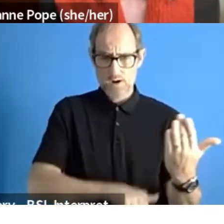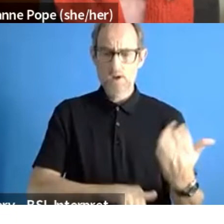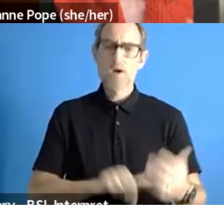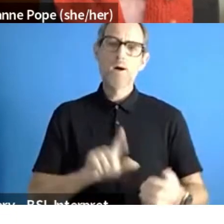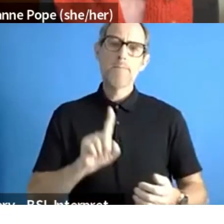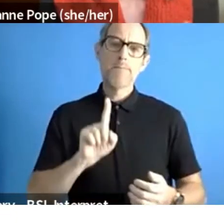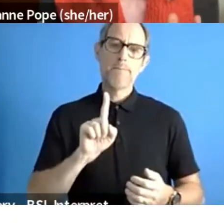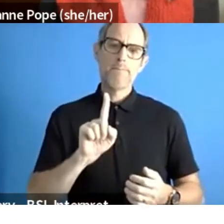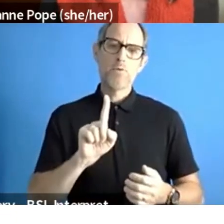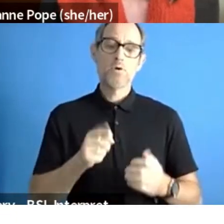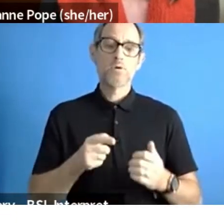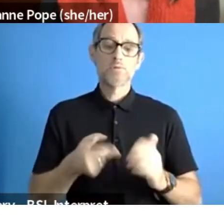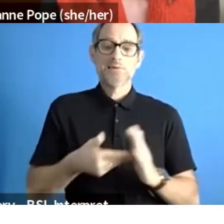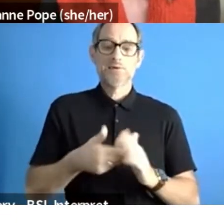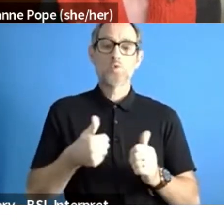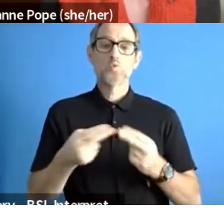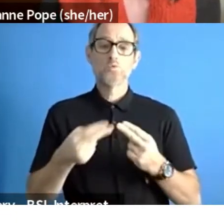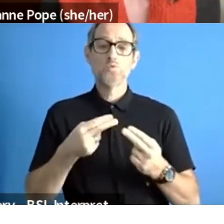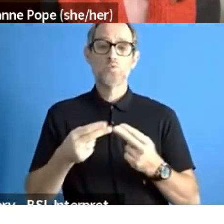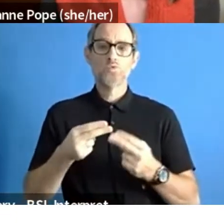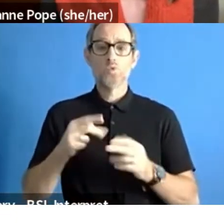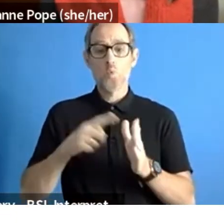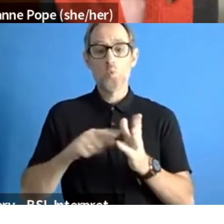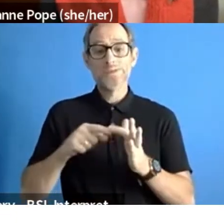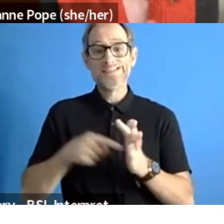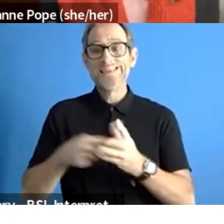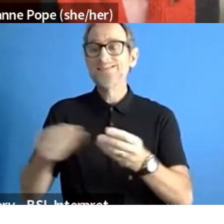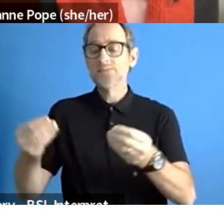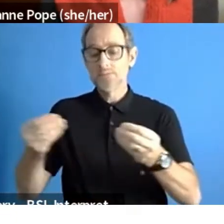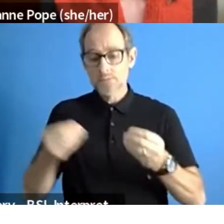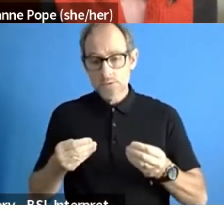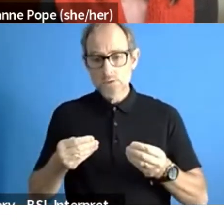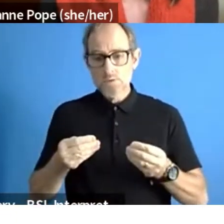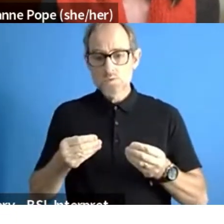In addition to highlighting the problems, there were also suggestions